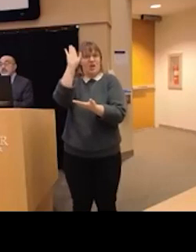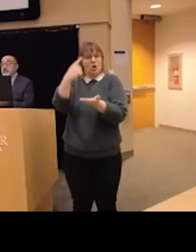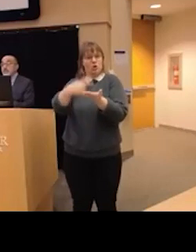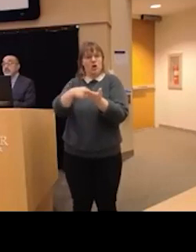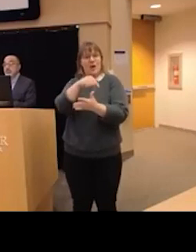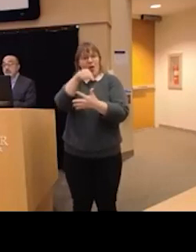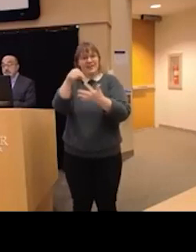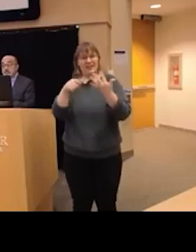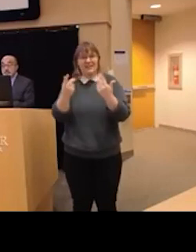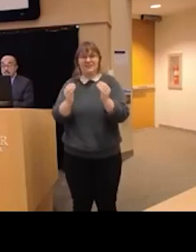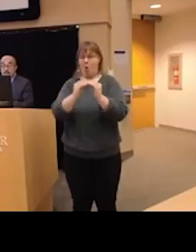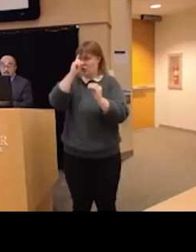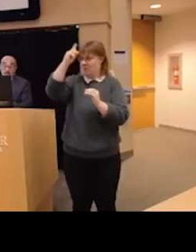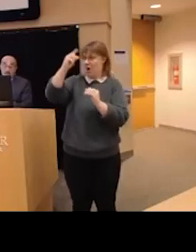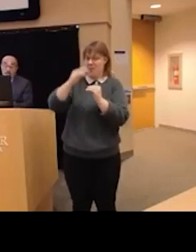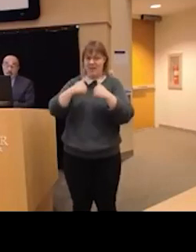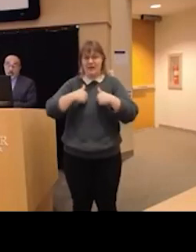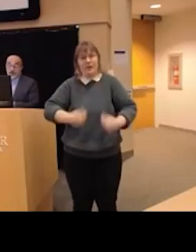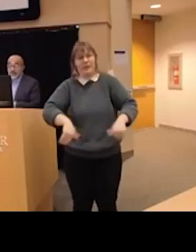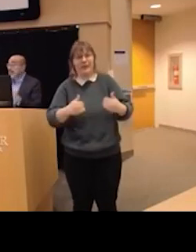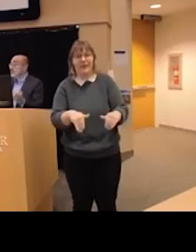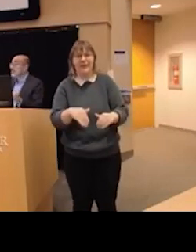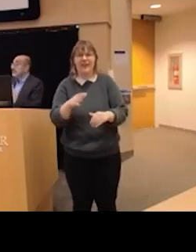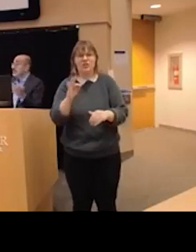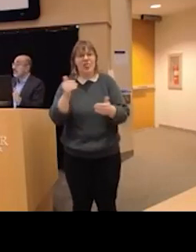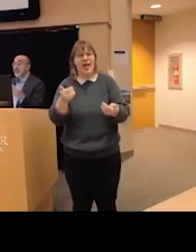things because he's way Smarter on these issues than I am and so that allows me to just kind of